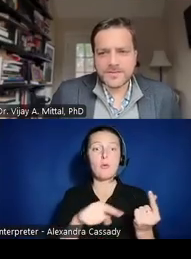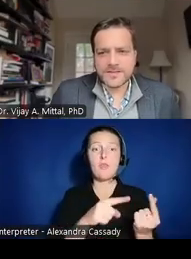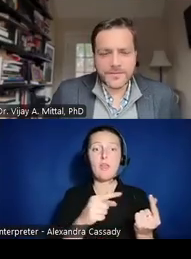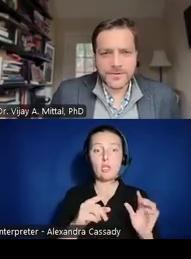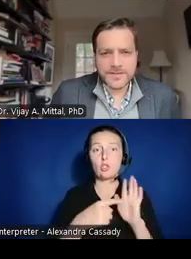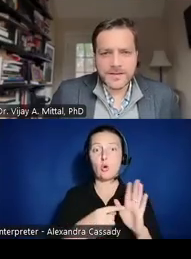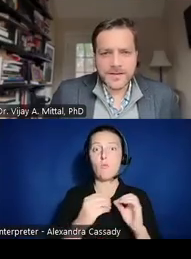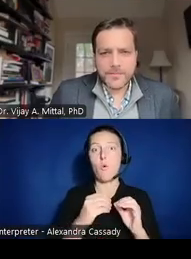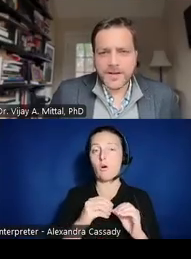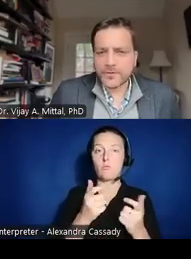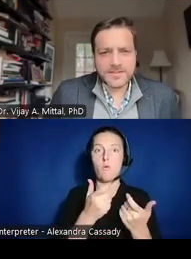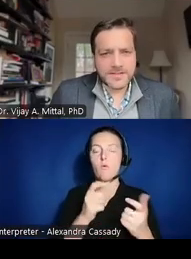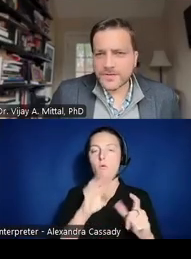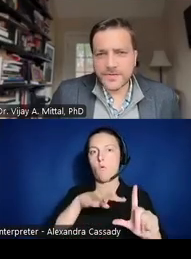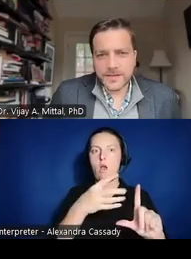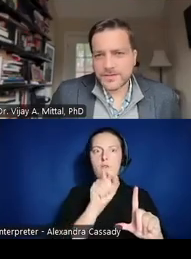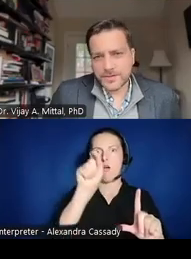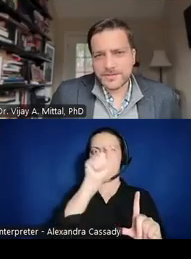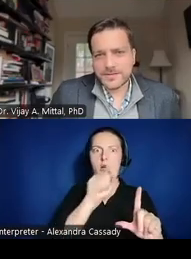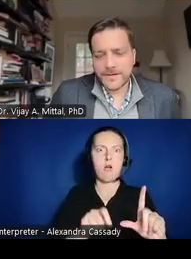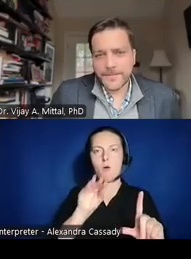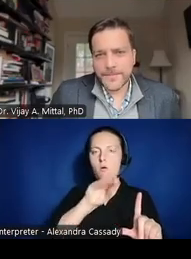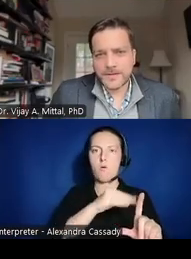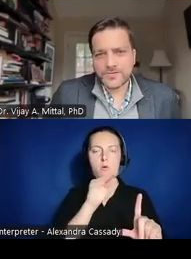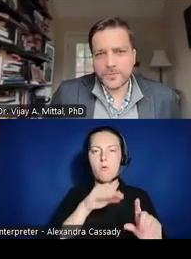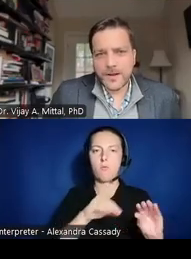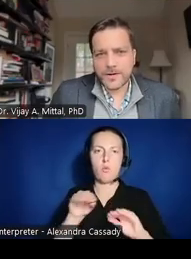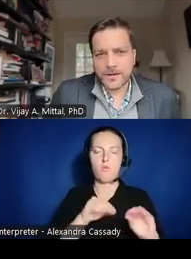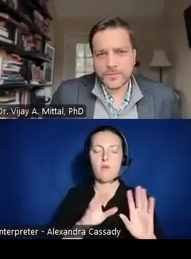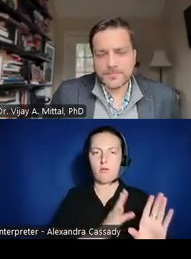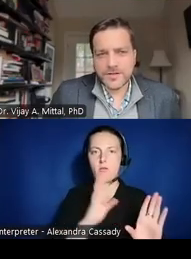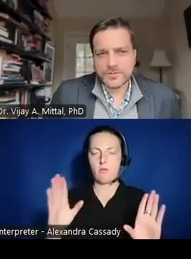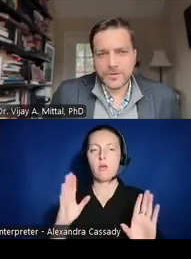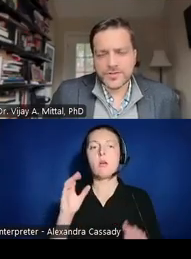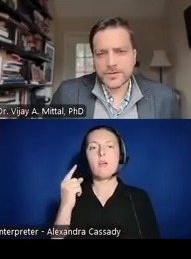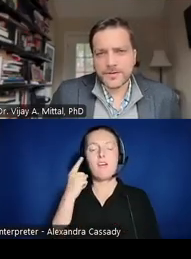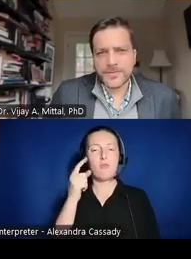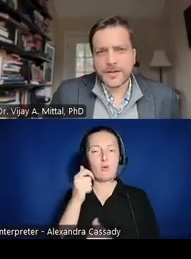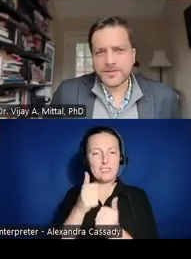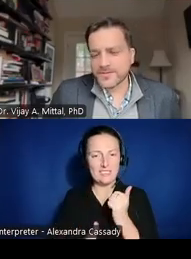to difficulty but across each of the conditions um the sway area was much larger. And this was